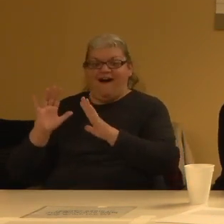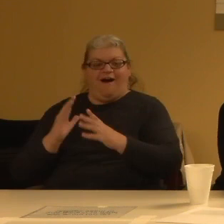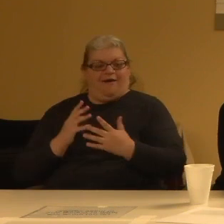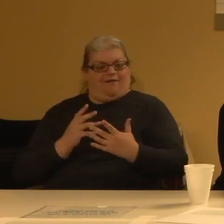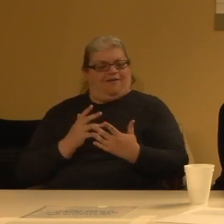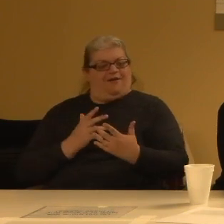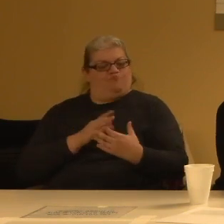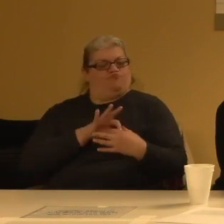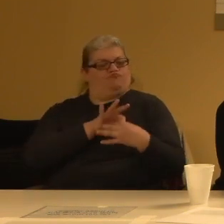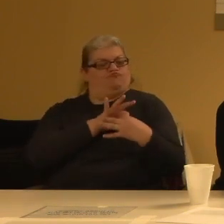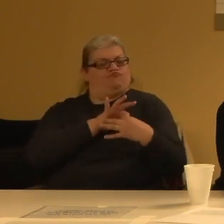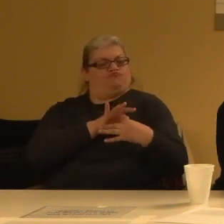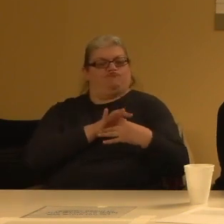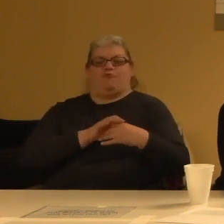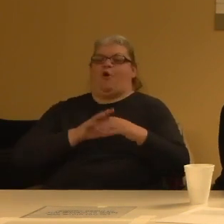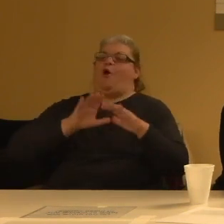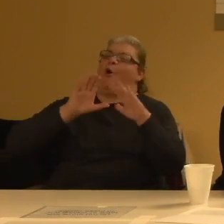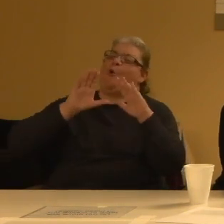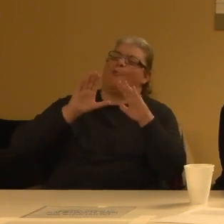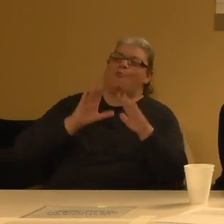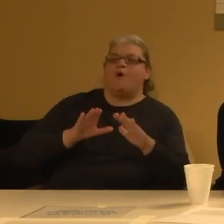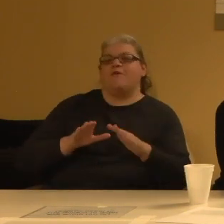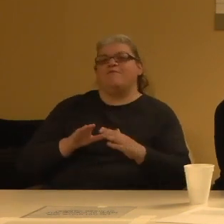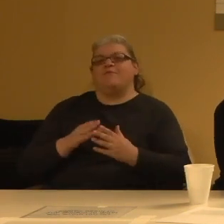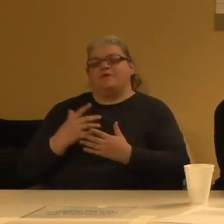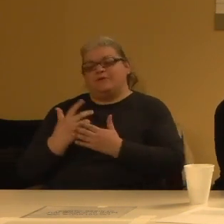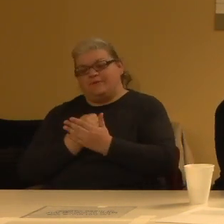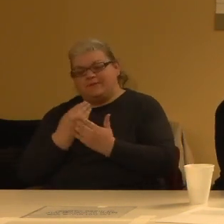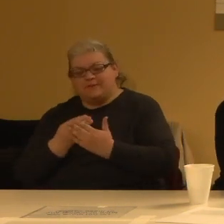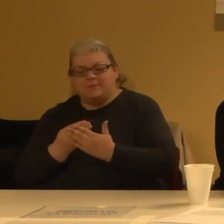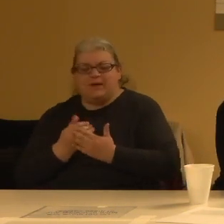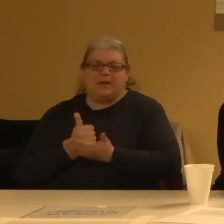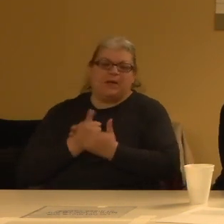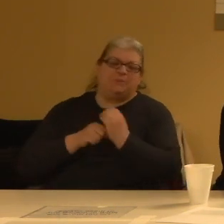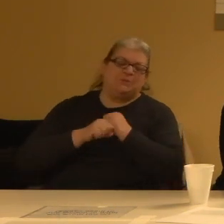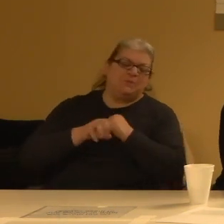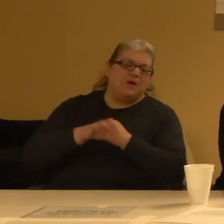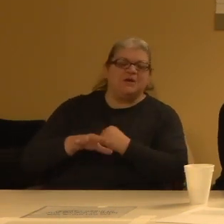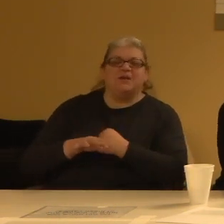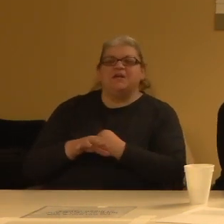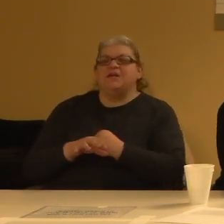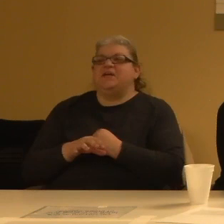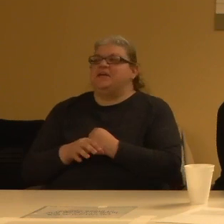Like you being in it with the writer is great, raises money and helps marketing and raises group sales and